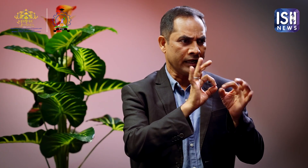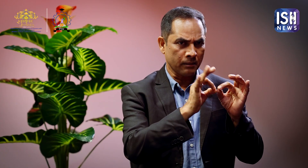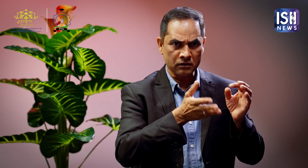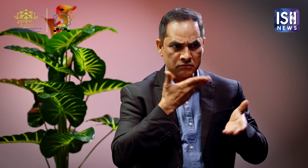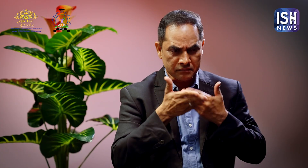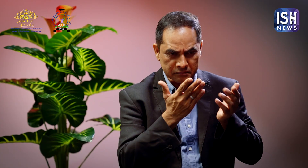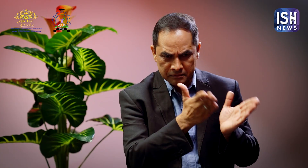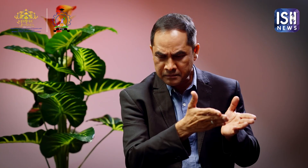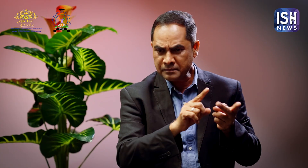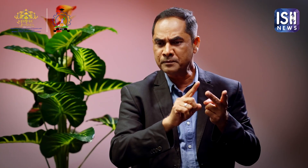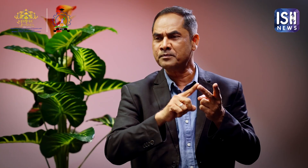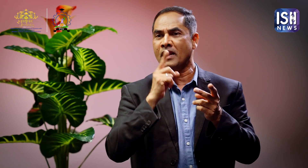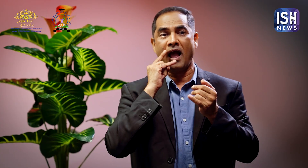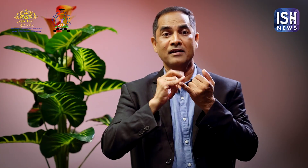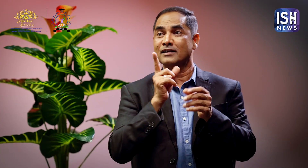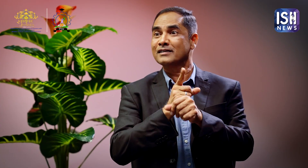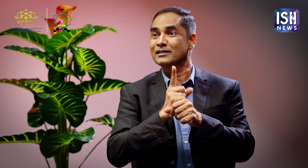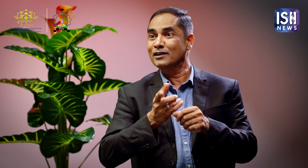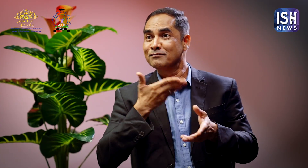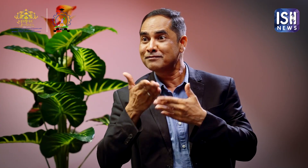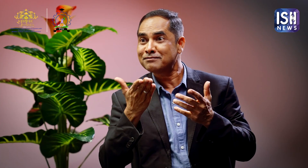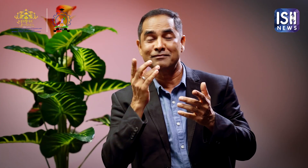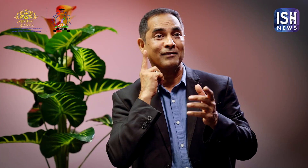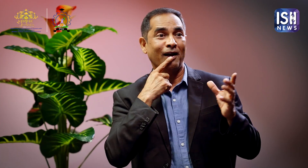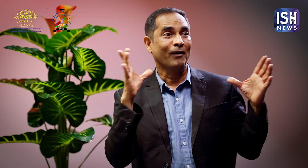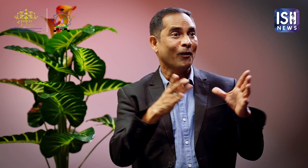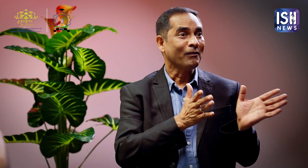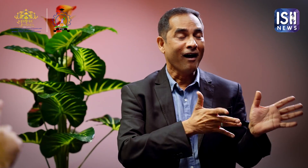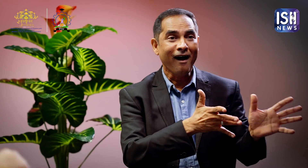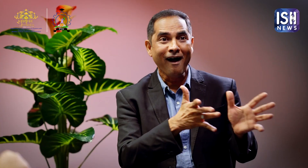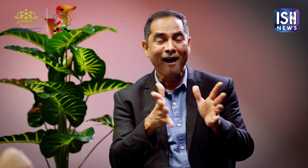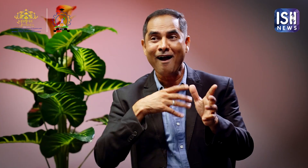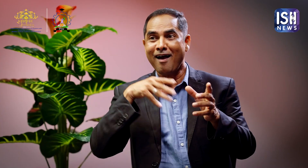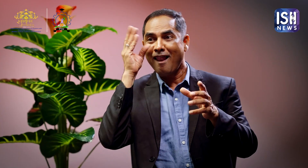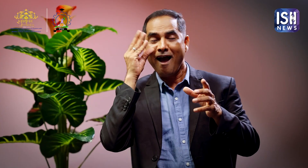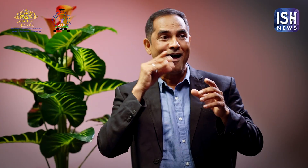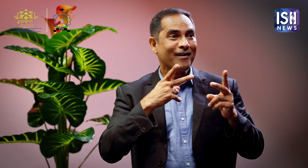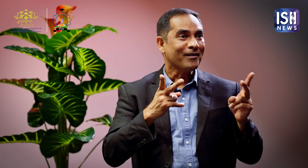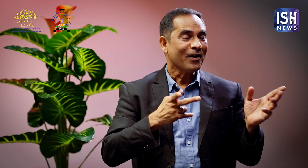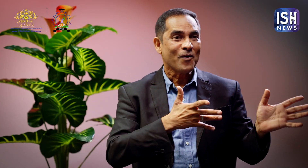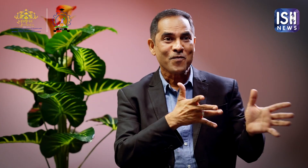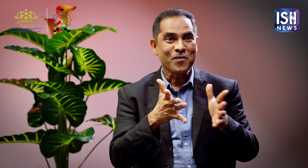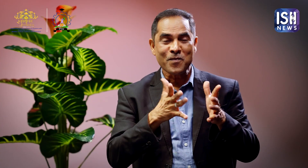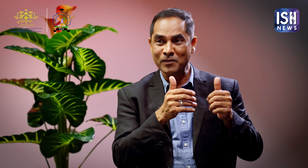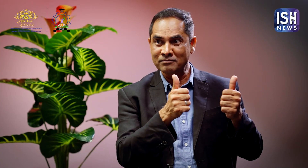I began training interpreters and ISL teachers and enjoyed meaningful interactions with the Deaf community. We learned a great deal from each other.